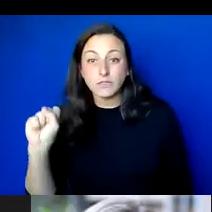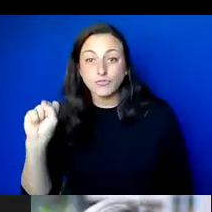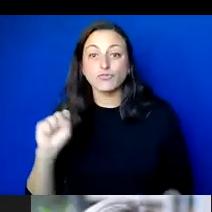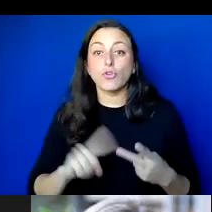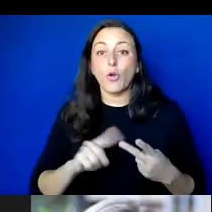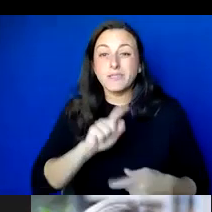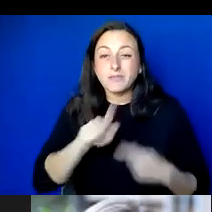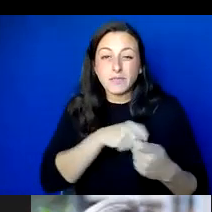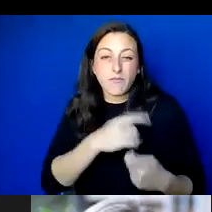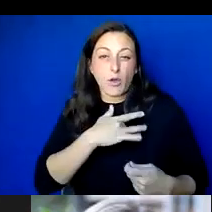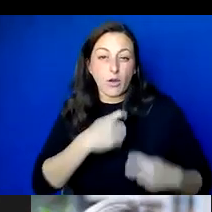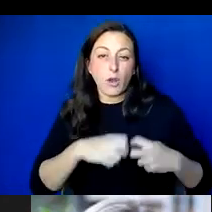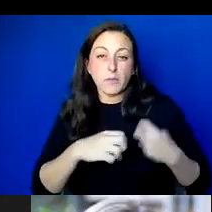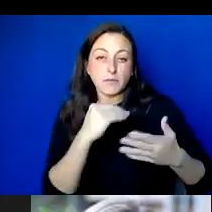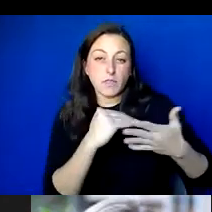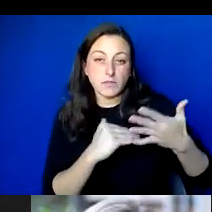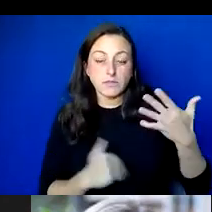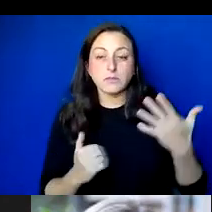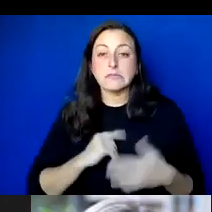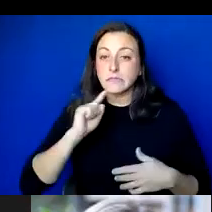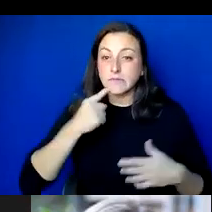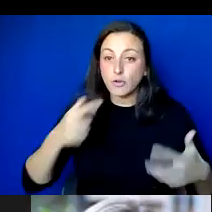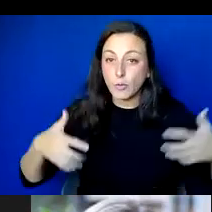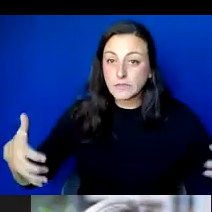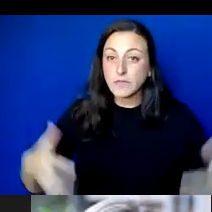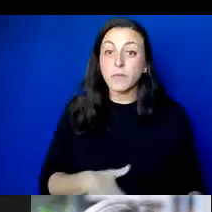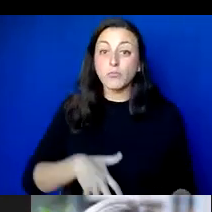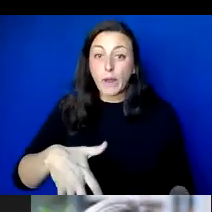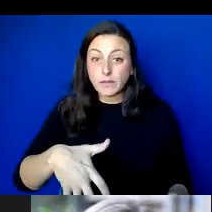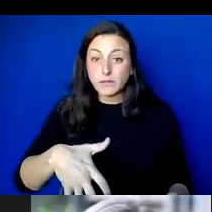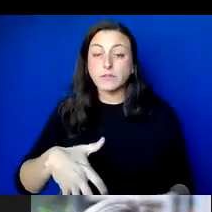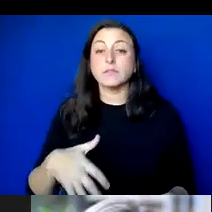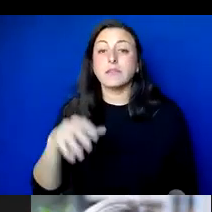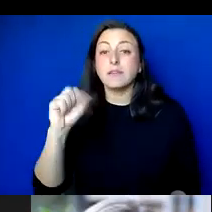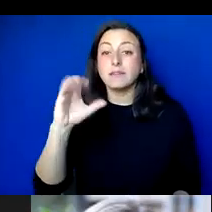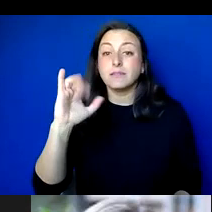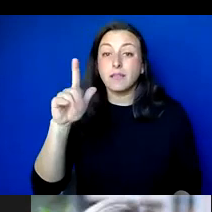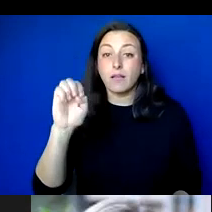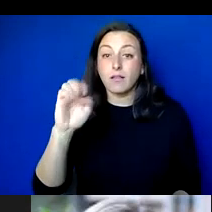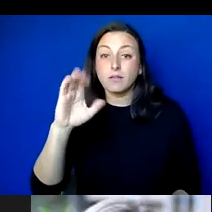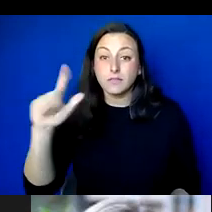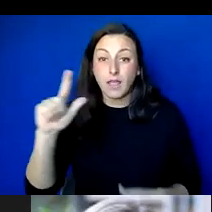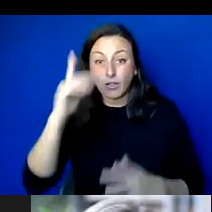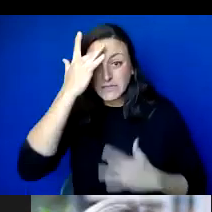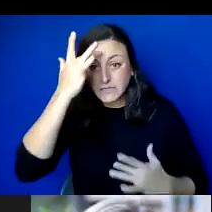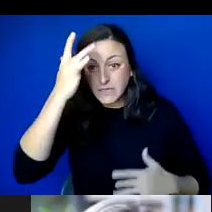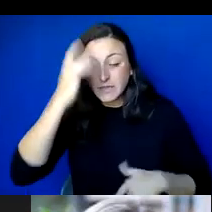listed there, severe obesity, pregnancy, sickle cell disease, solid organ transplant, and people